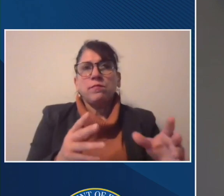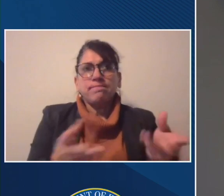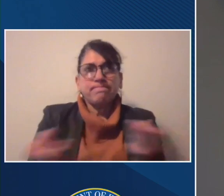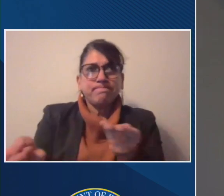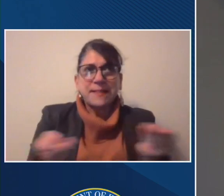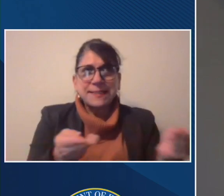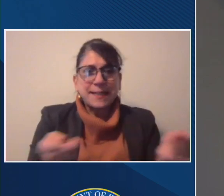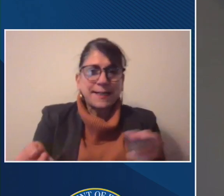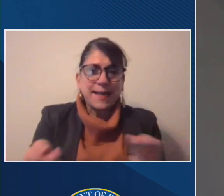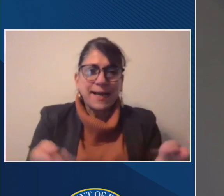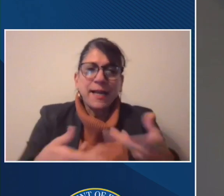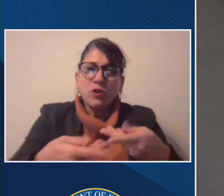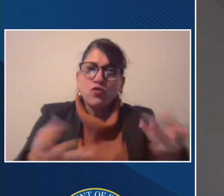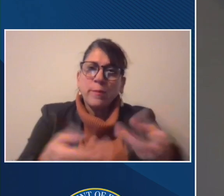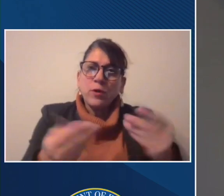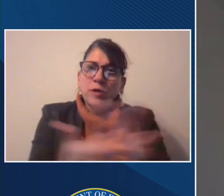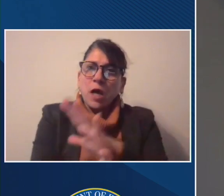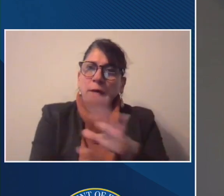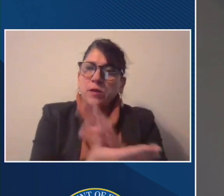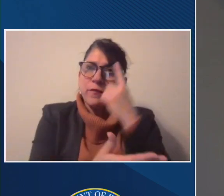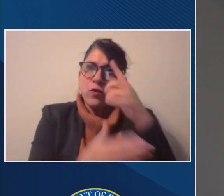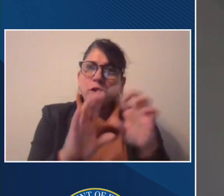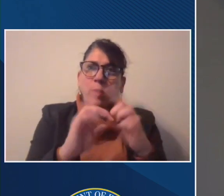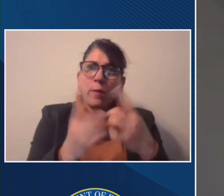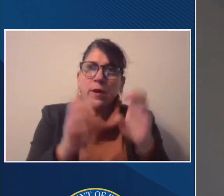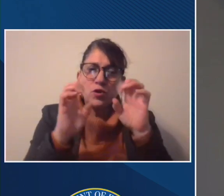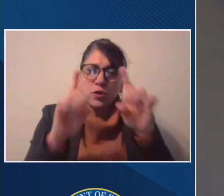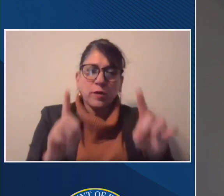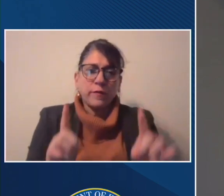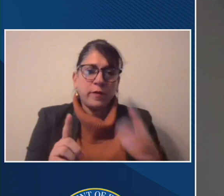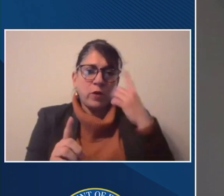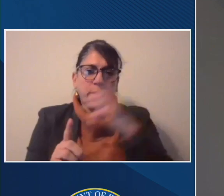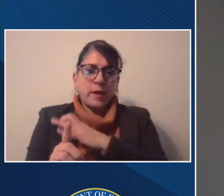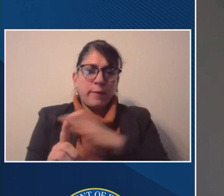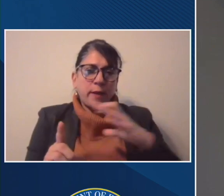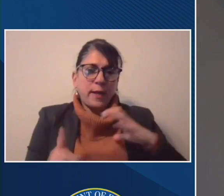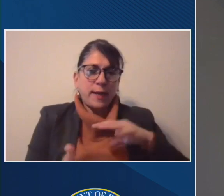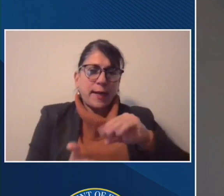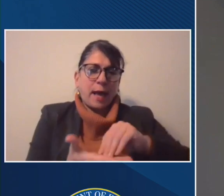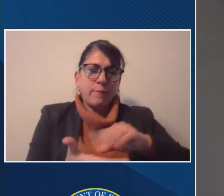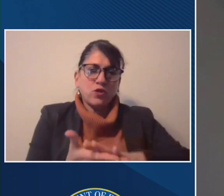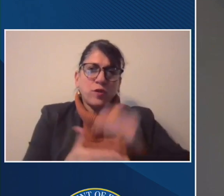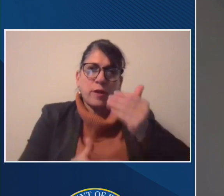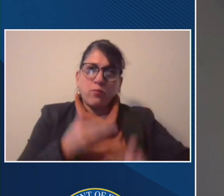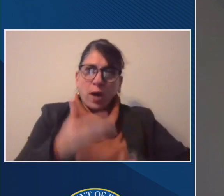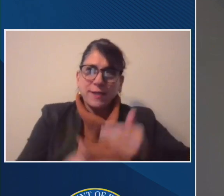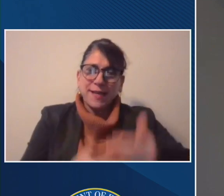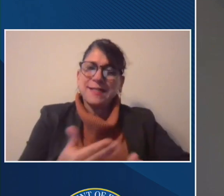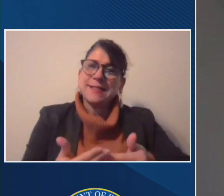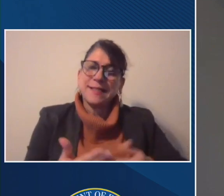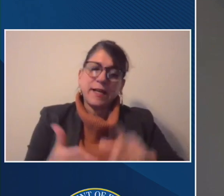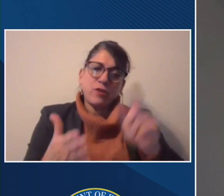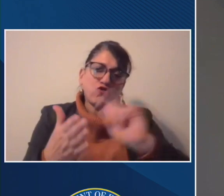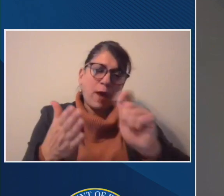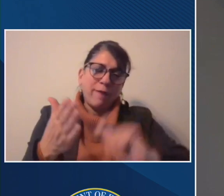Education Committee and capture the process and progress in drafting of a session summary.